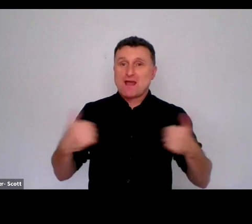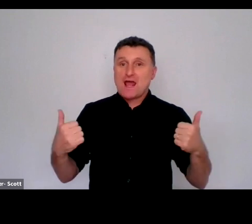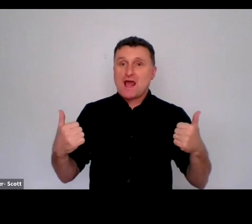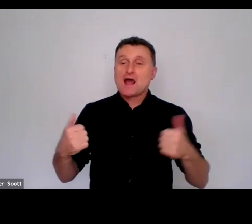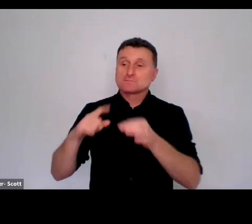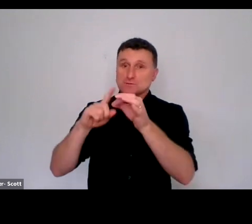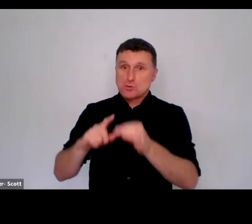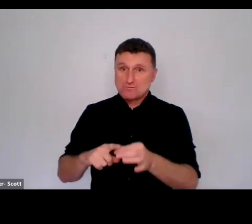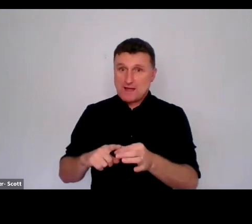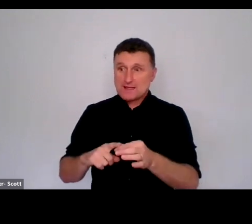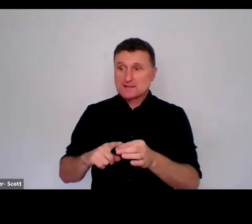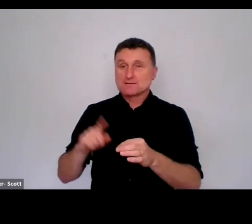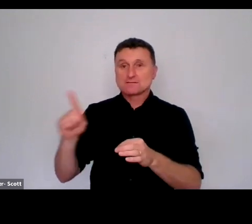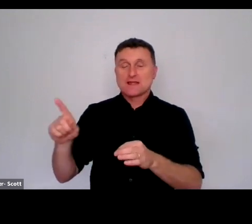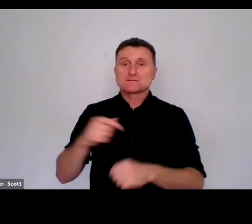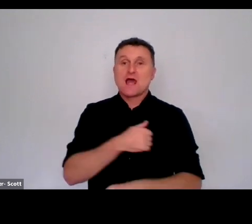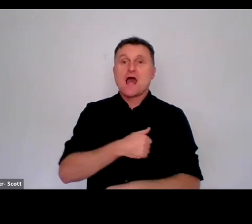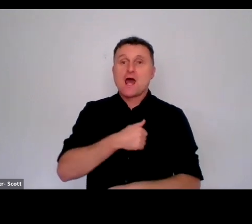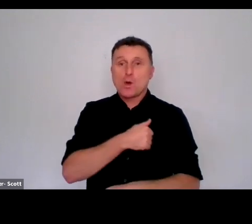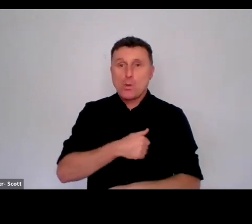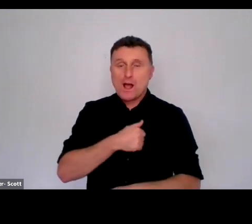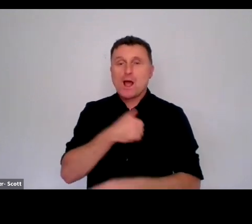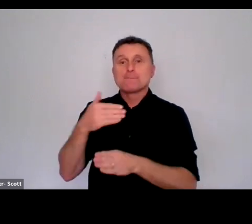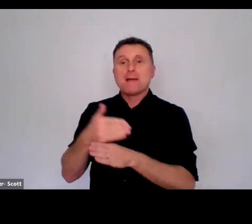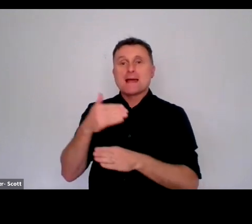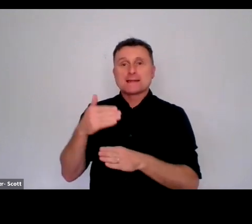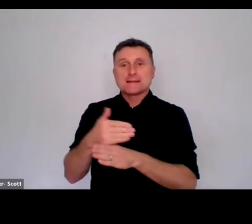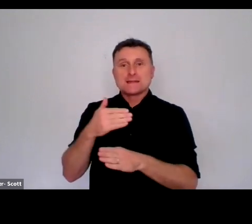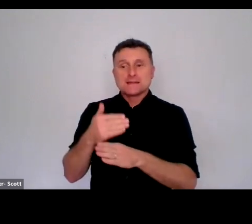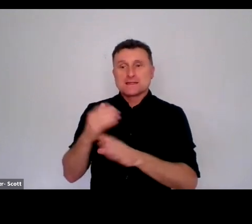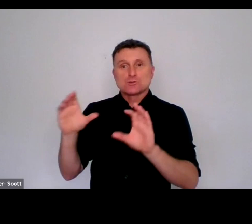Aroha Working Group and Carers Strategy Action Plan.